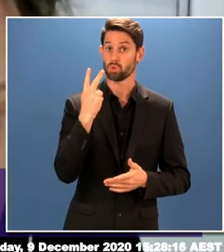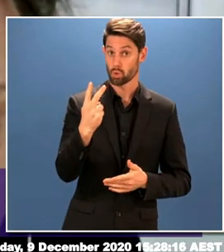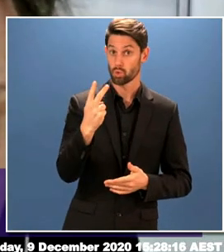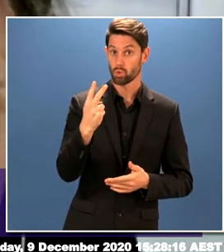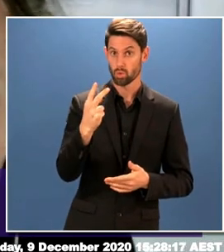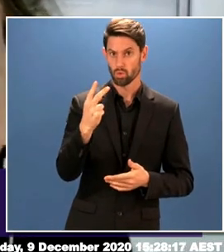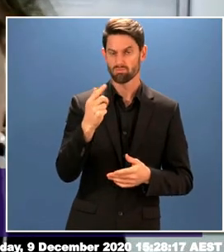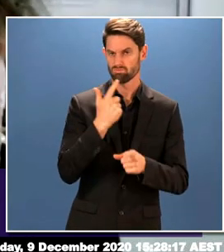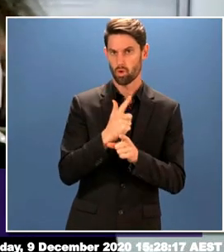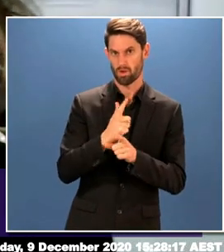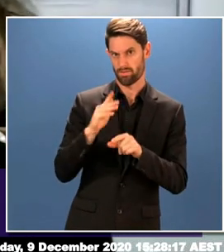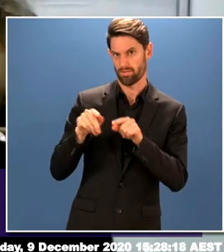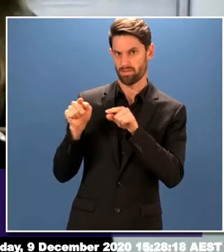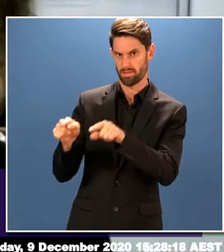highlights some of that stuff. So,